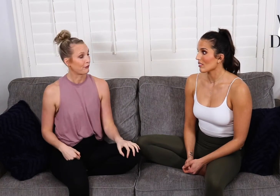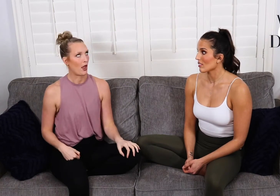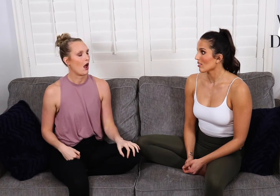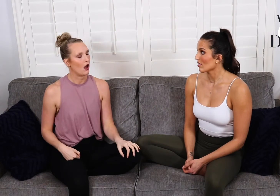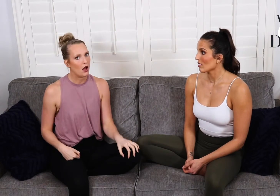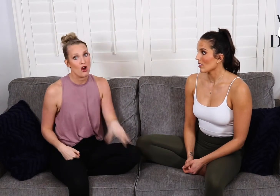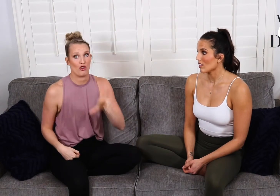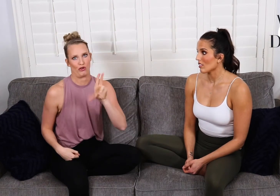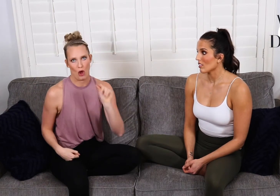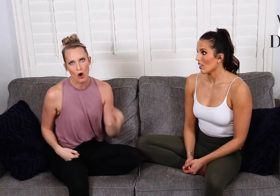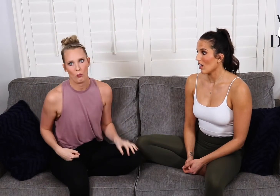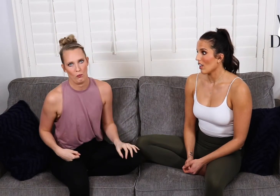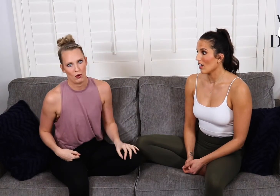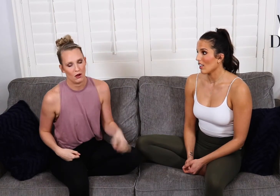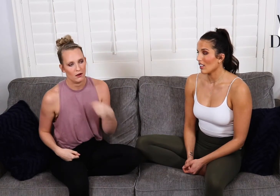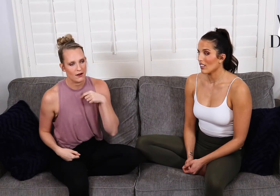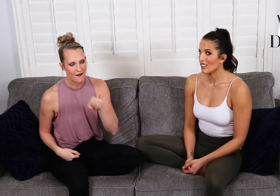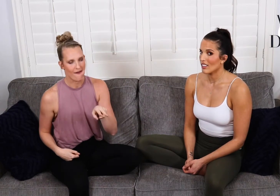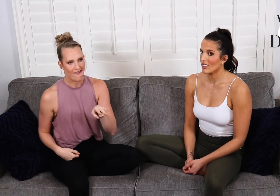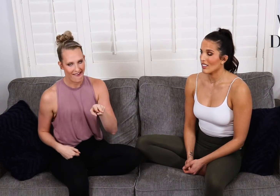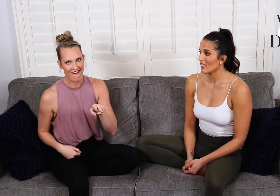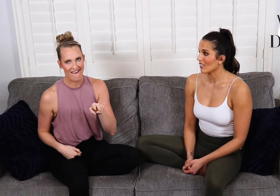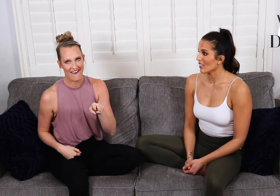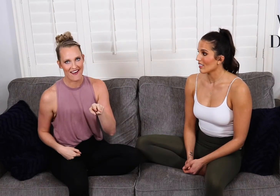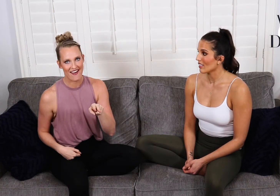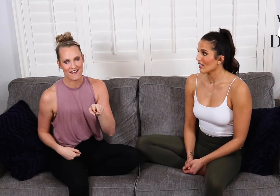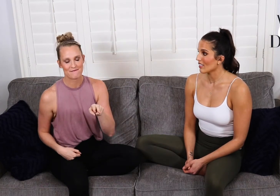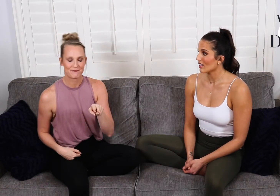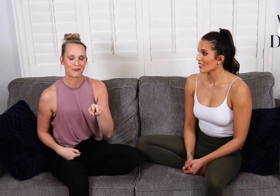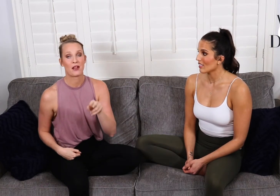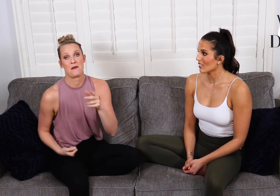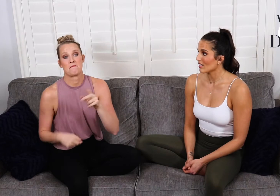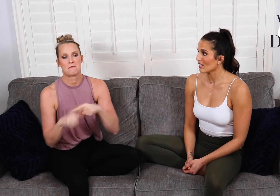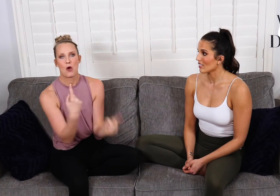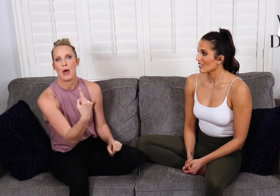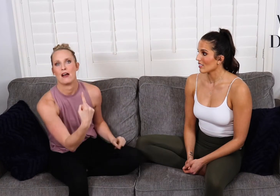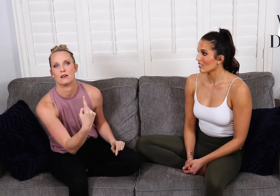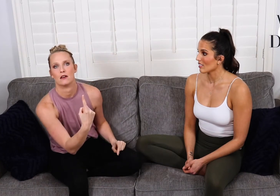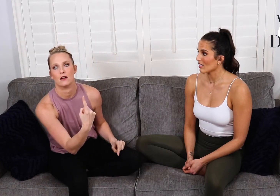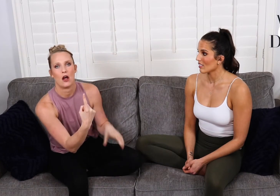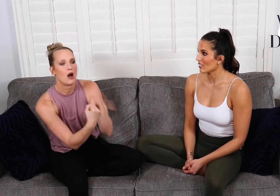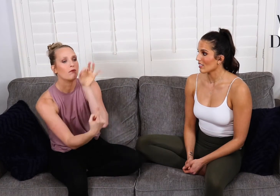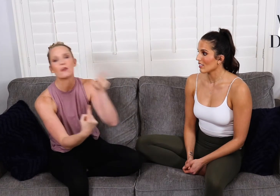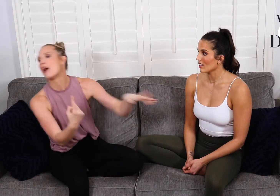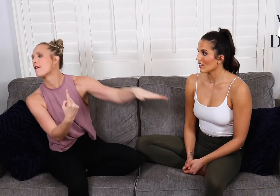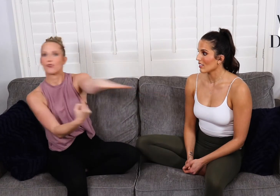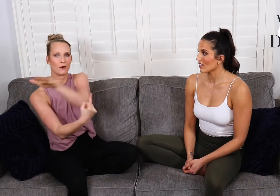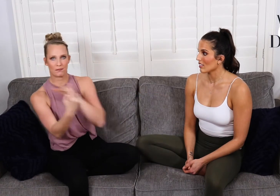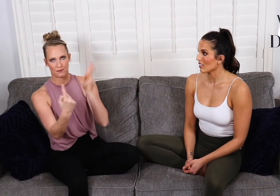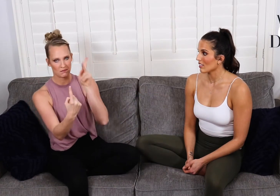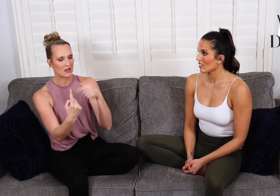eyes and said, “hm, no.” and so I was like, okay, it's just one guy out of everybody in that theater.